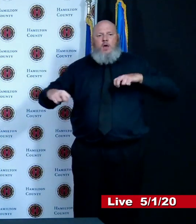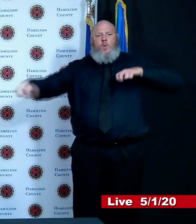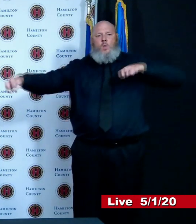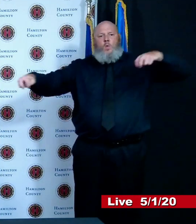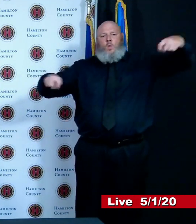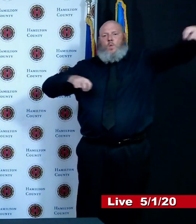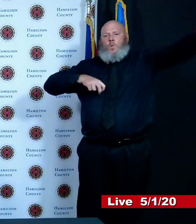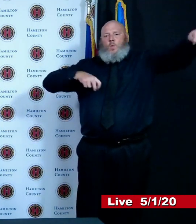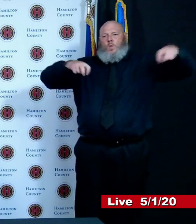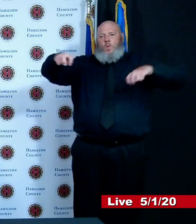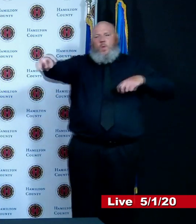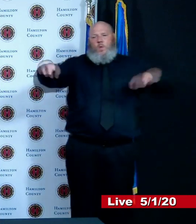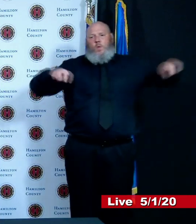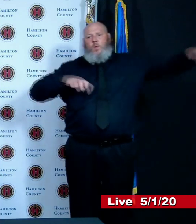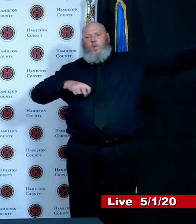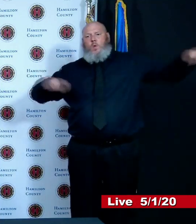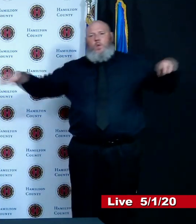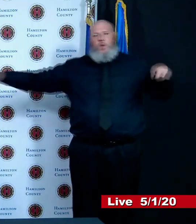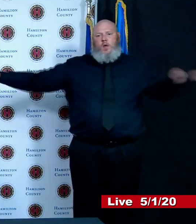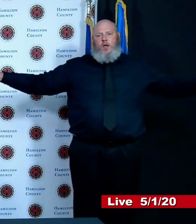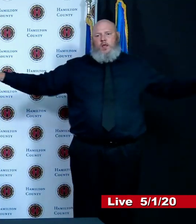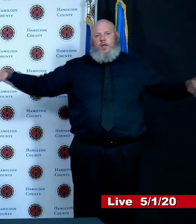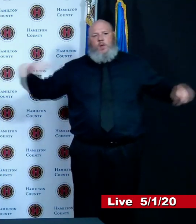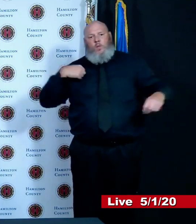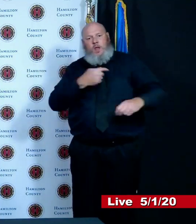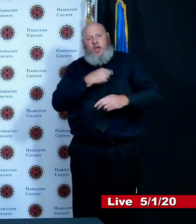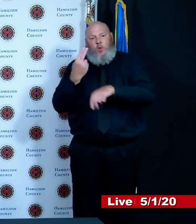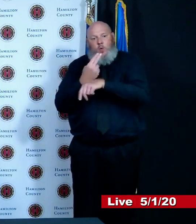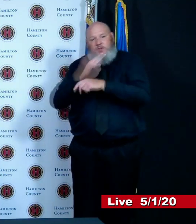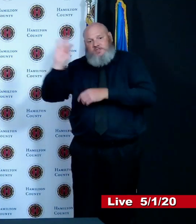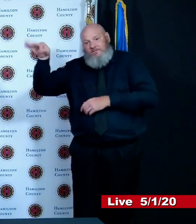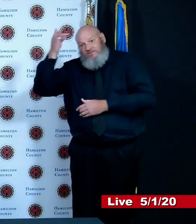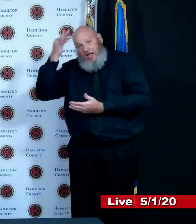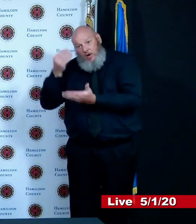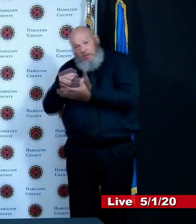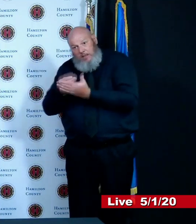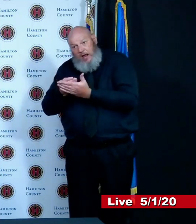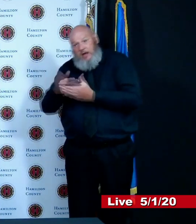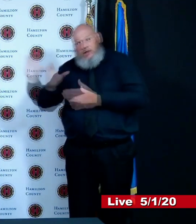for this and so they're able to spread out and there is another site that now